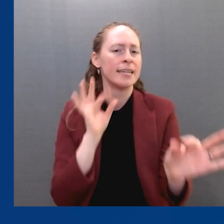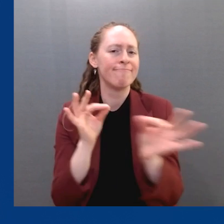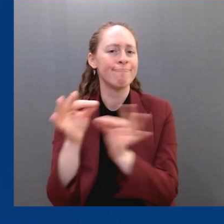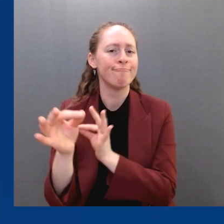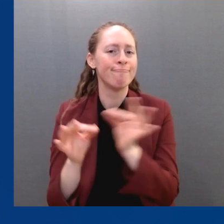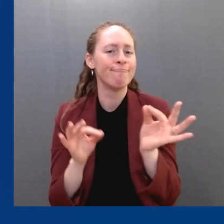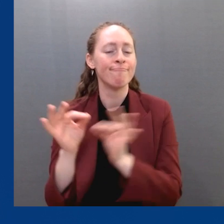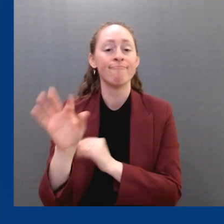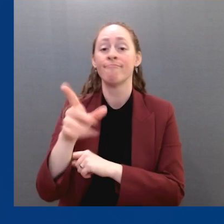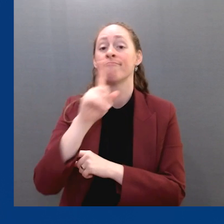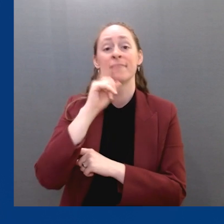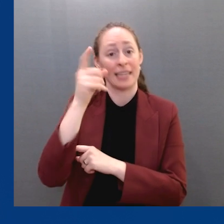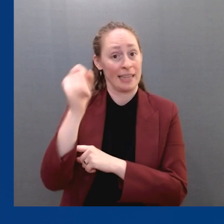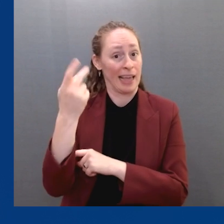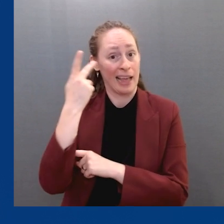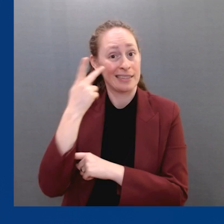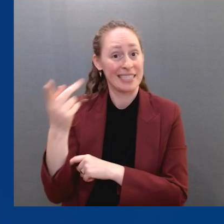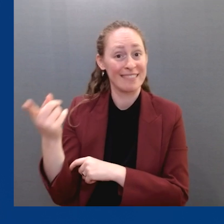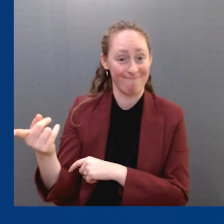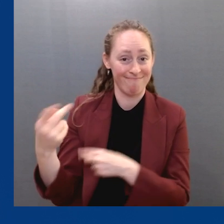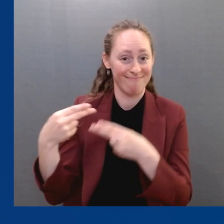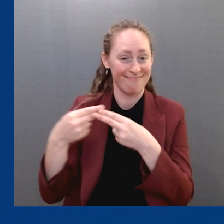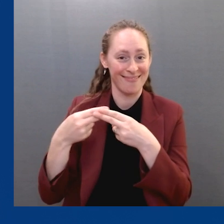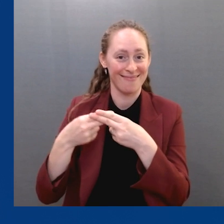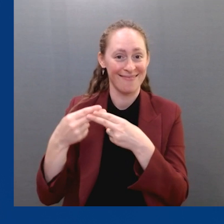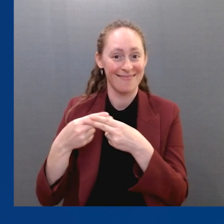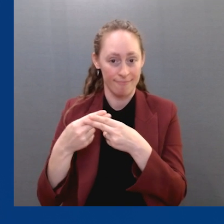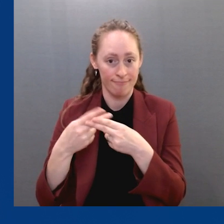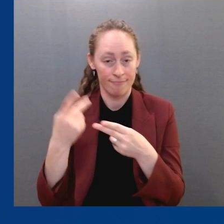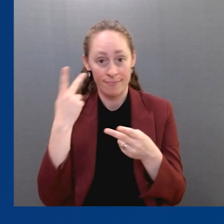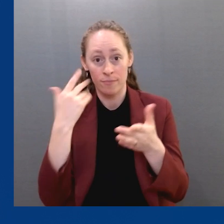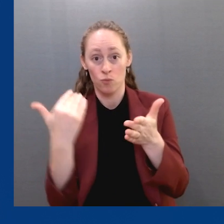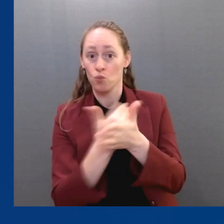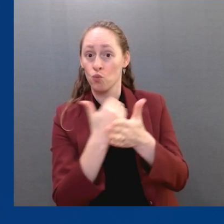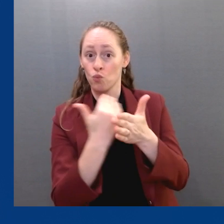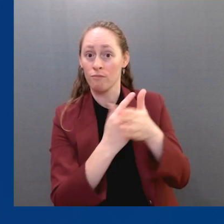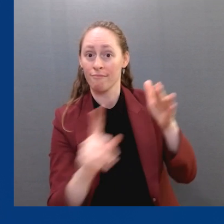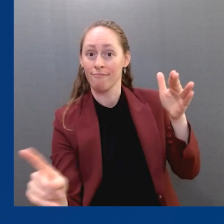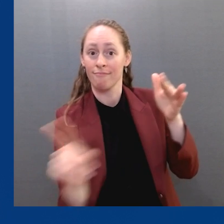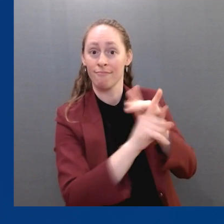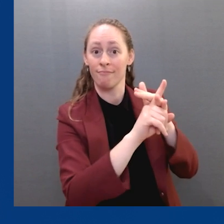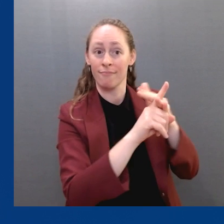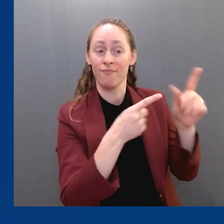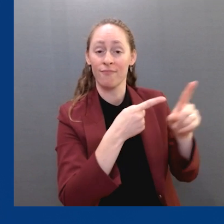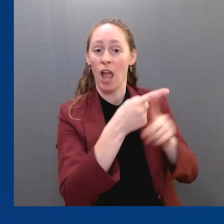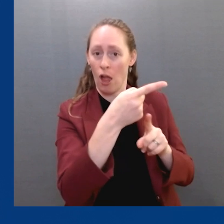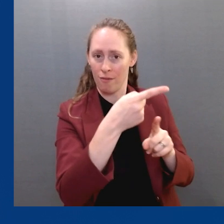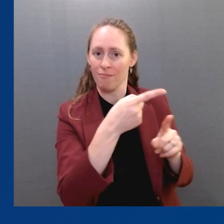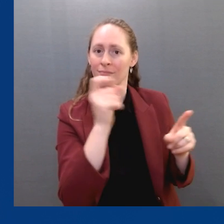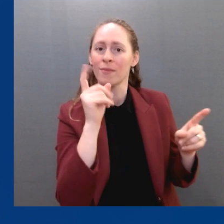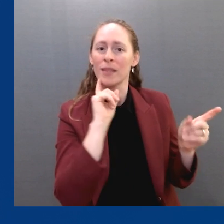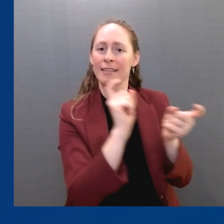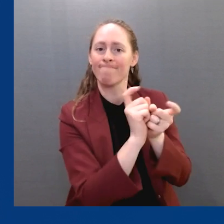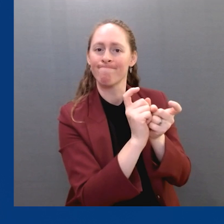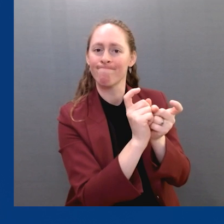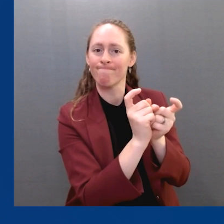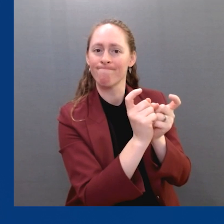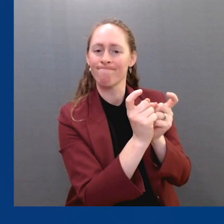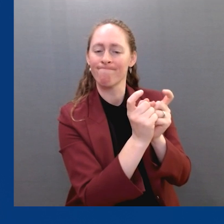there's increasing growth capacity of new variants, alpha to Delta. But then notice the big jump.